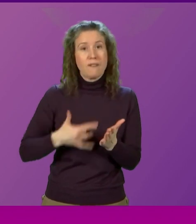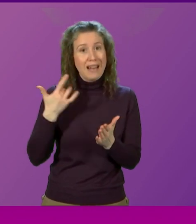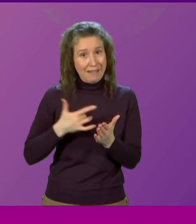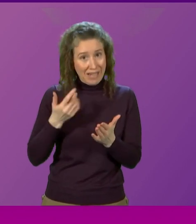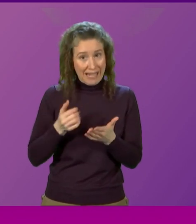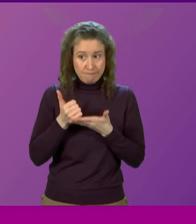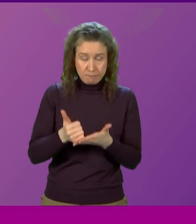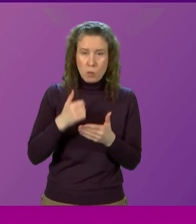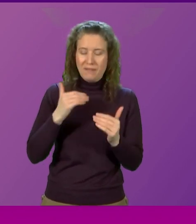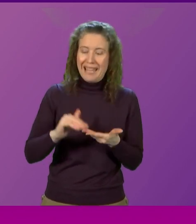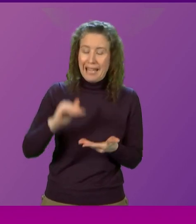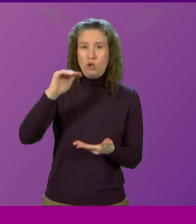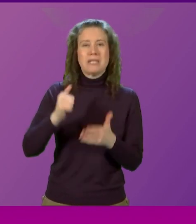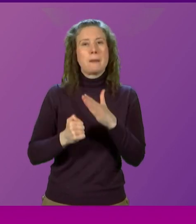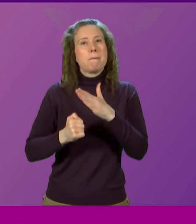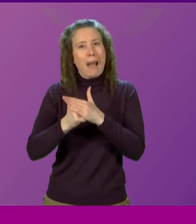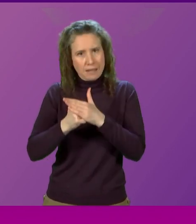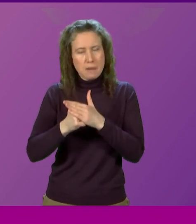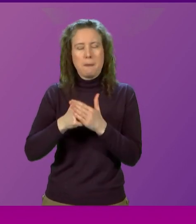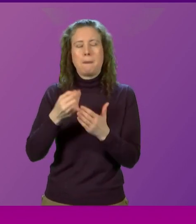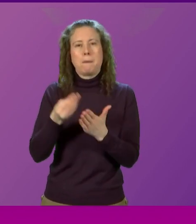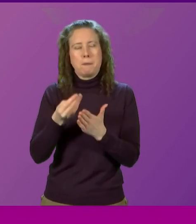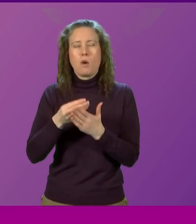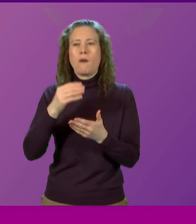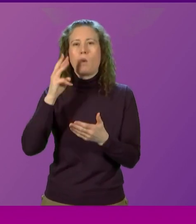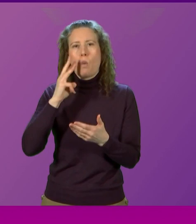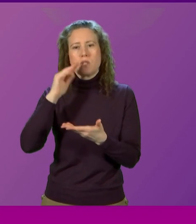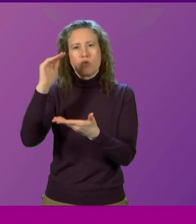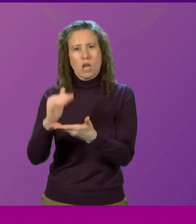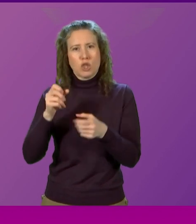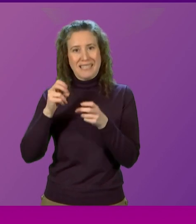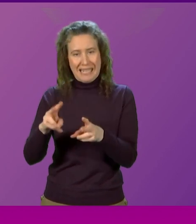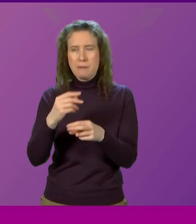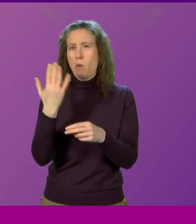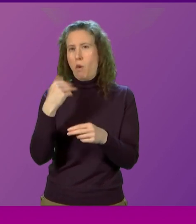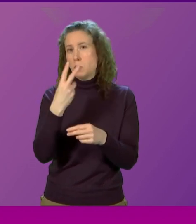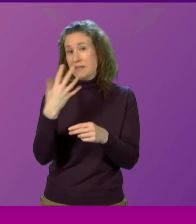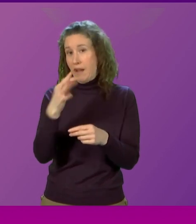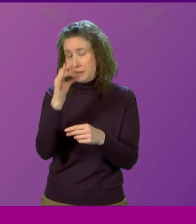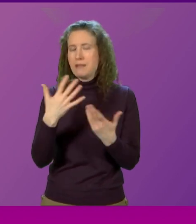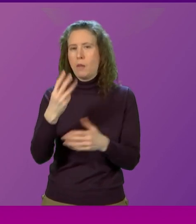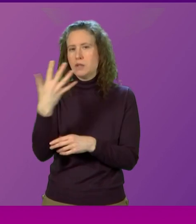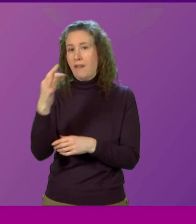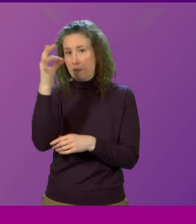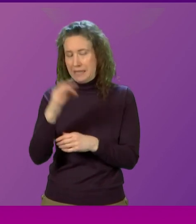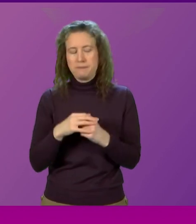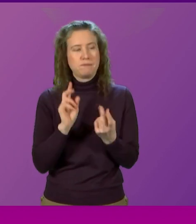the maximum level of the water charges reduction scheme discount from 25 per cent to 35 per cent.